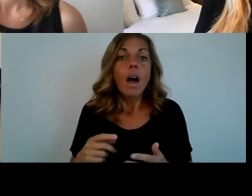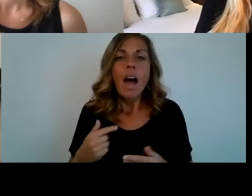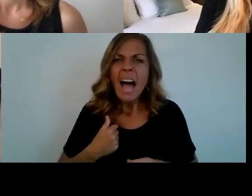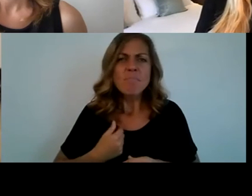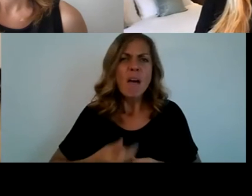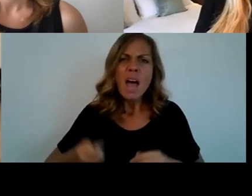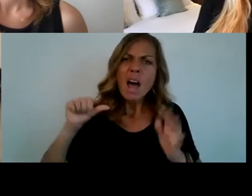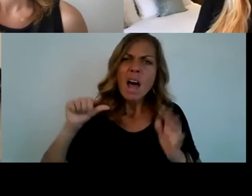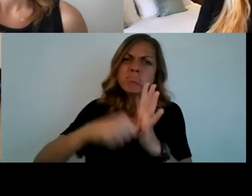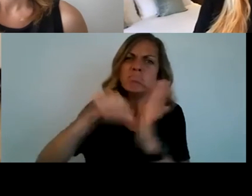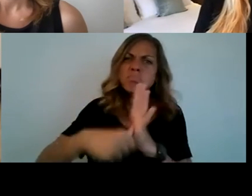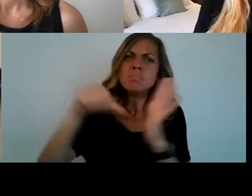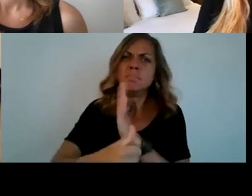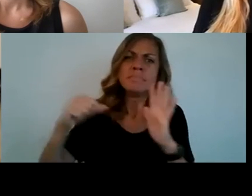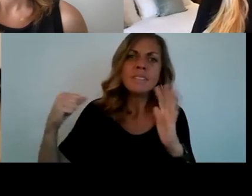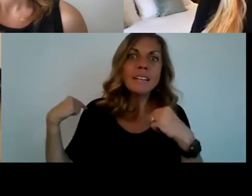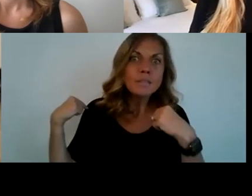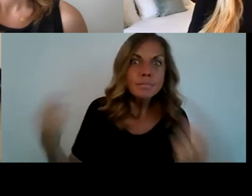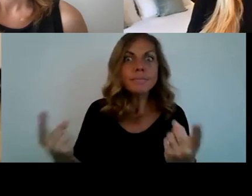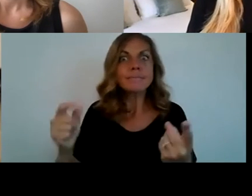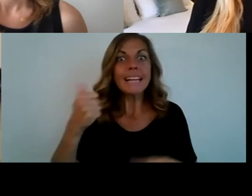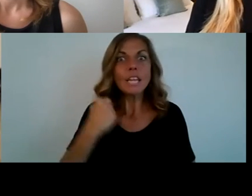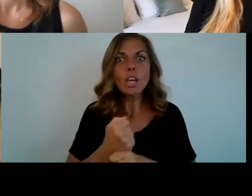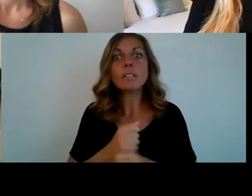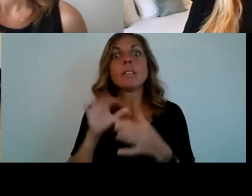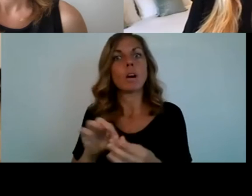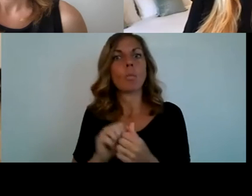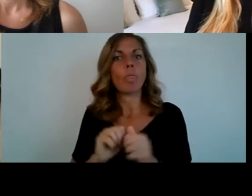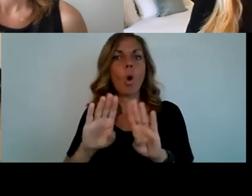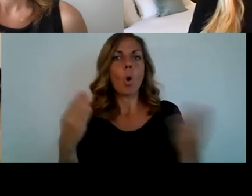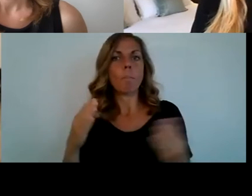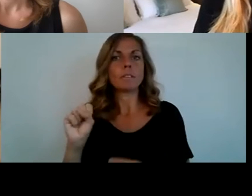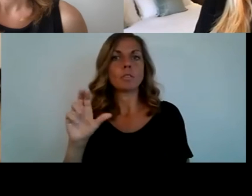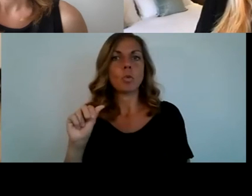last decade about open sourcing. So, I had a non linear background. I didn't start my